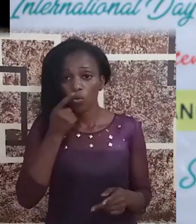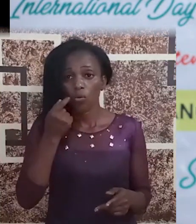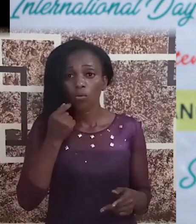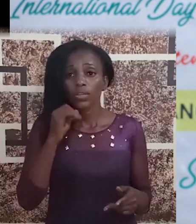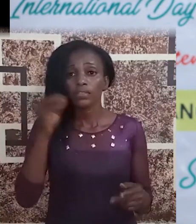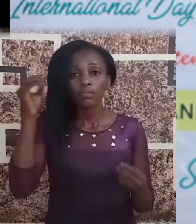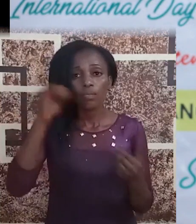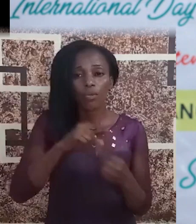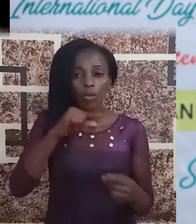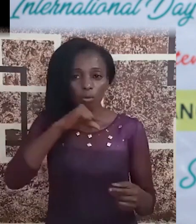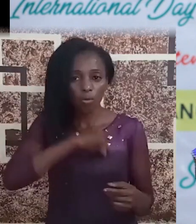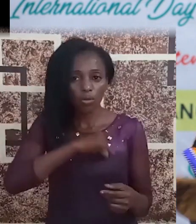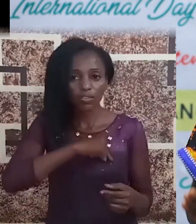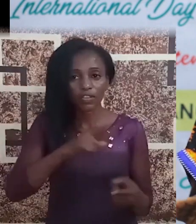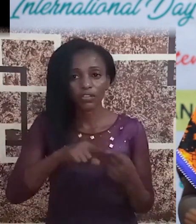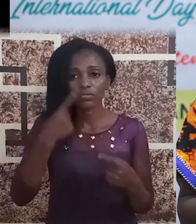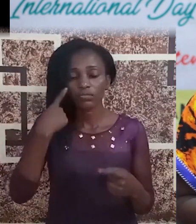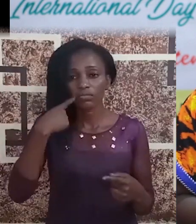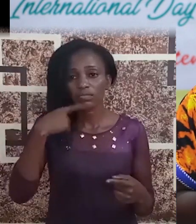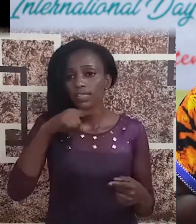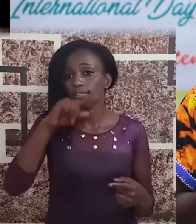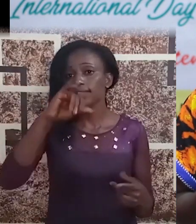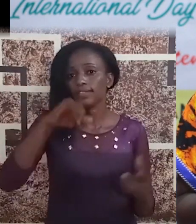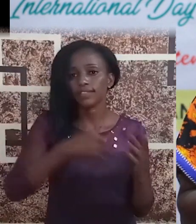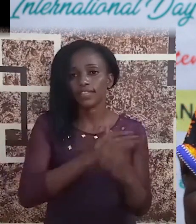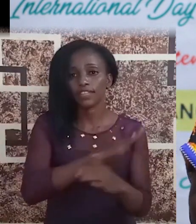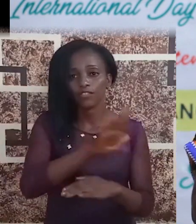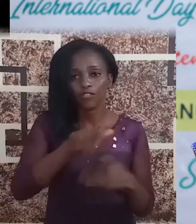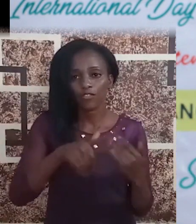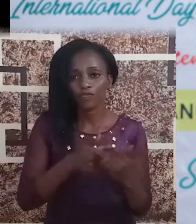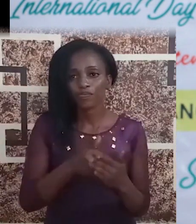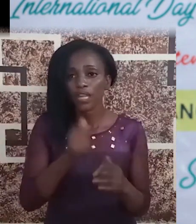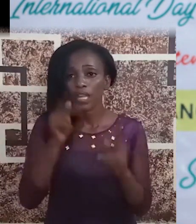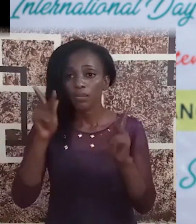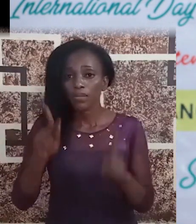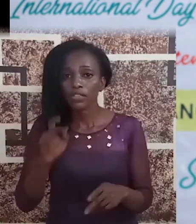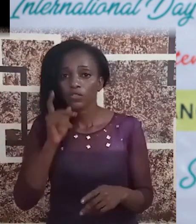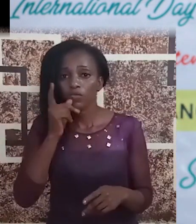In fact I cannot tell it all, but I believe we have a person who is more qualified to tell it all